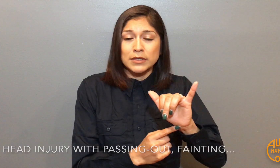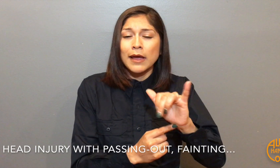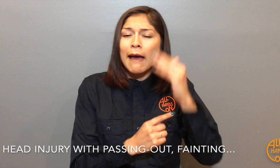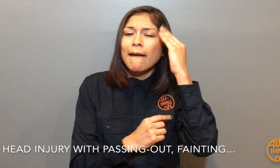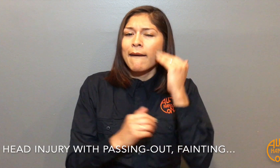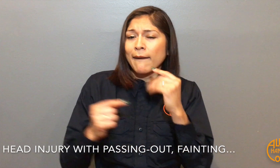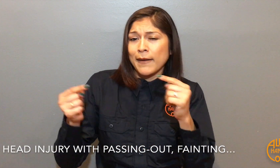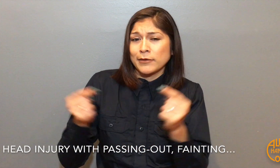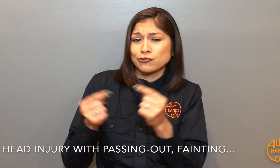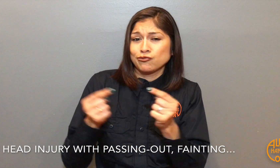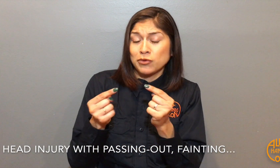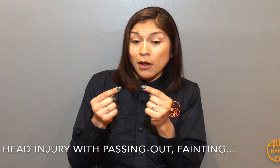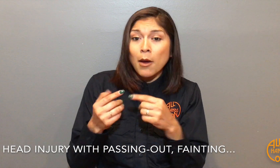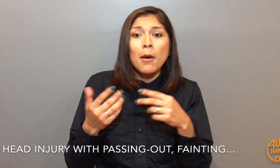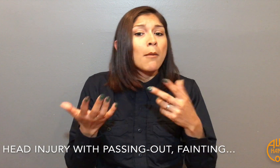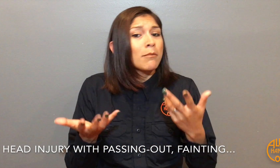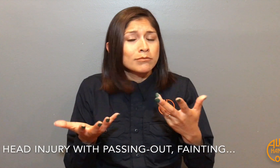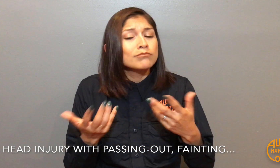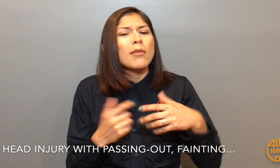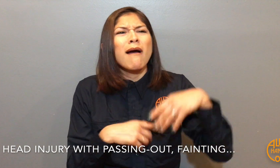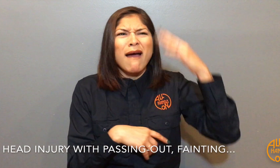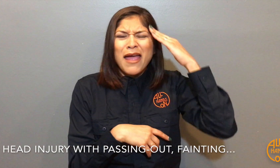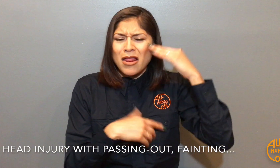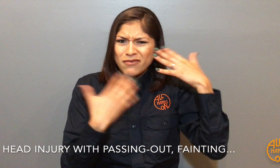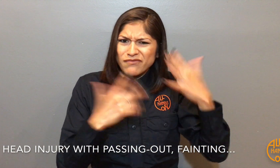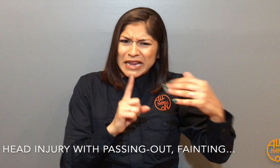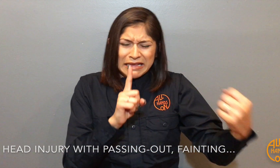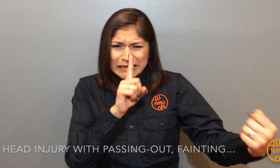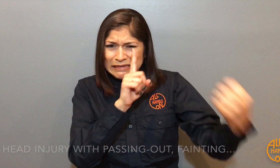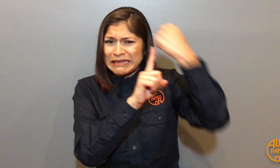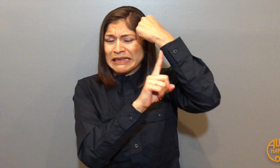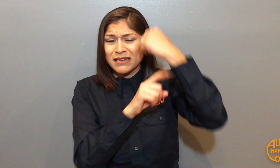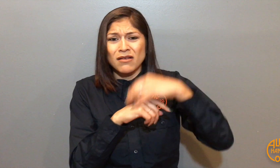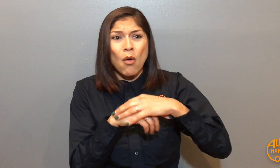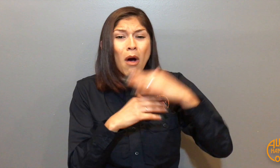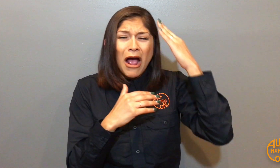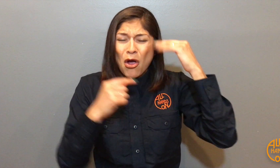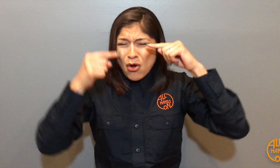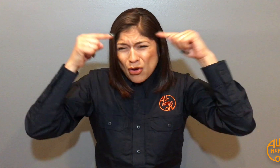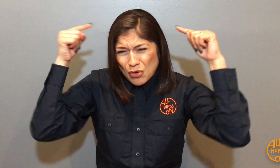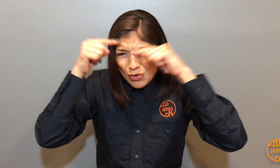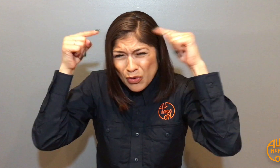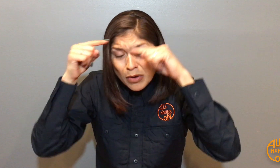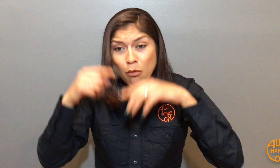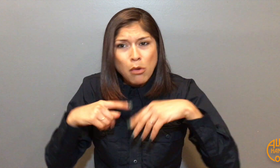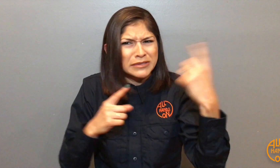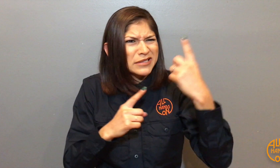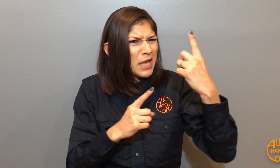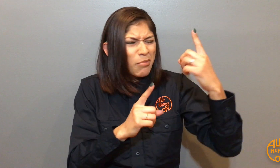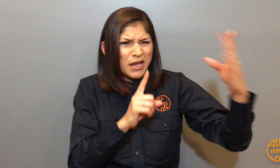head injury that can be from a blow to the head